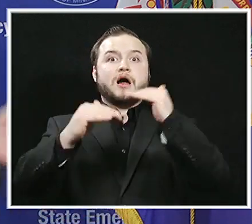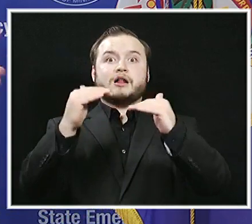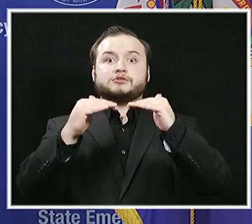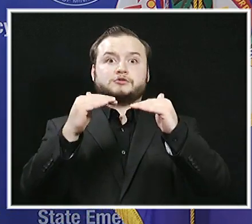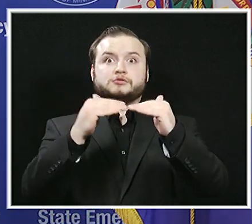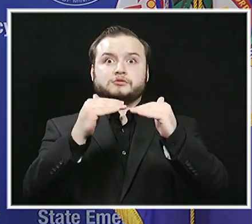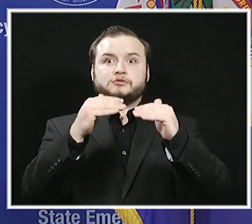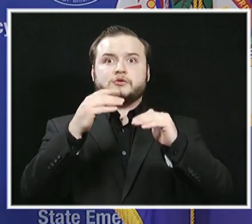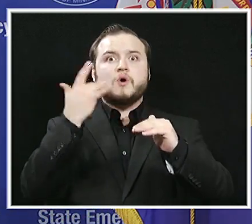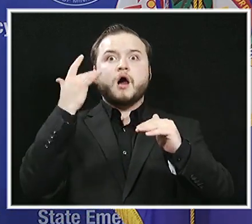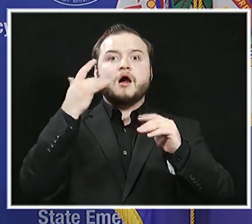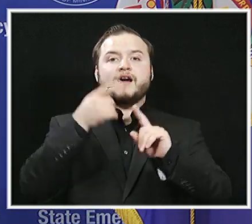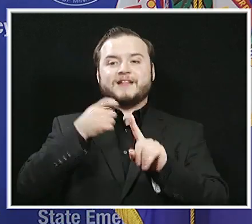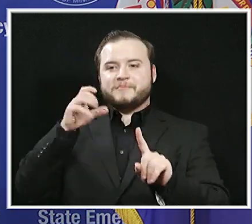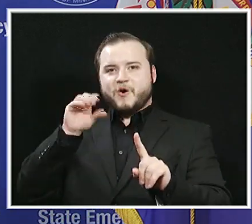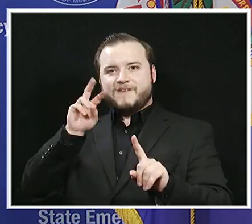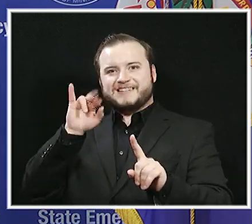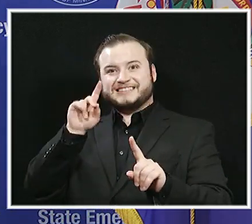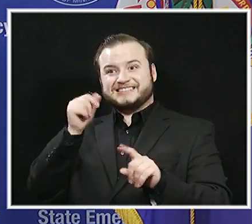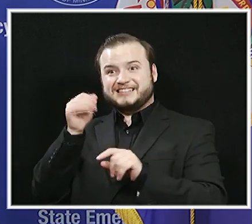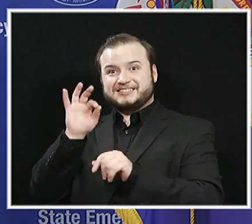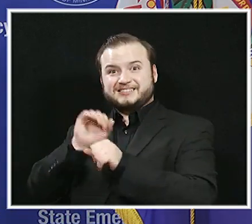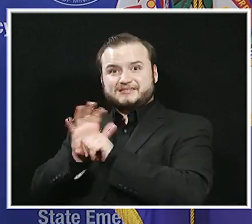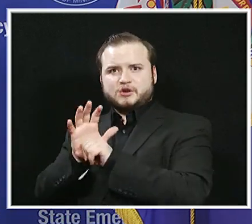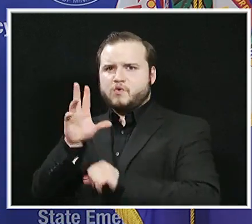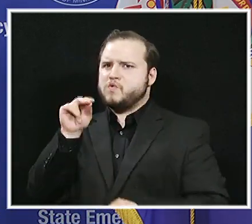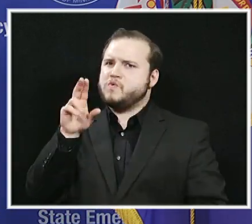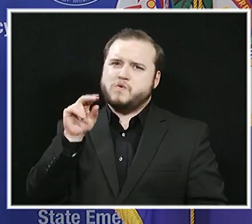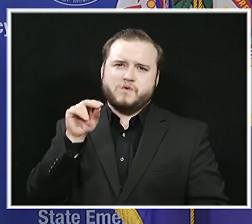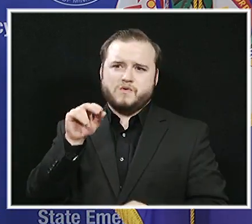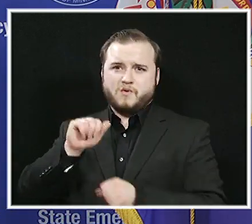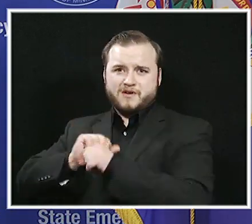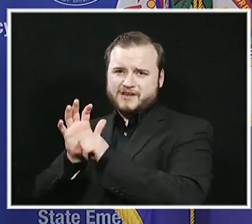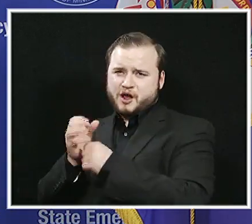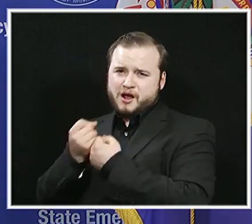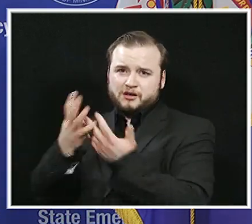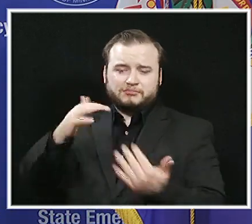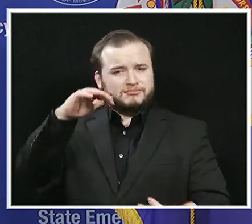she heard somebody say COVID-19 is the great equalizer, we're all in it together.